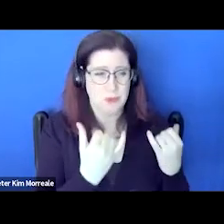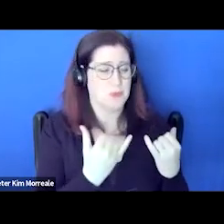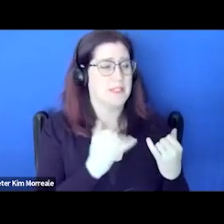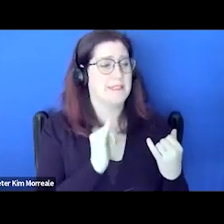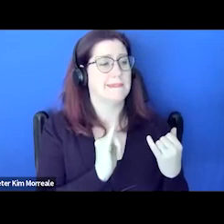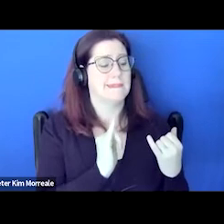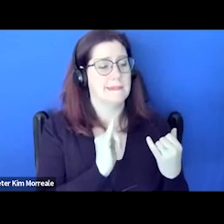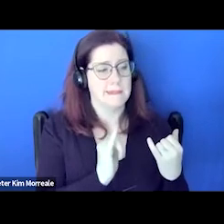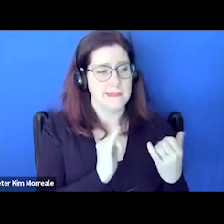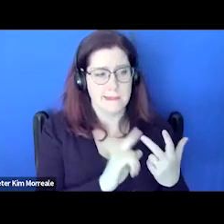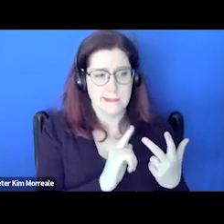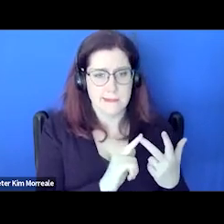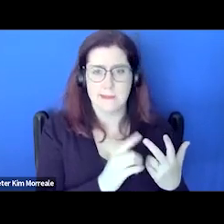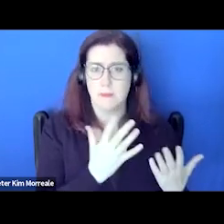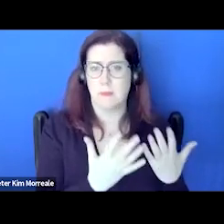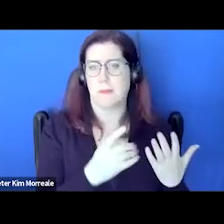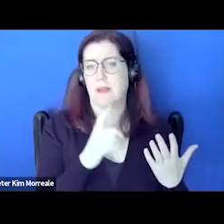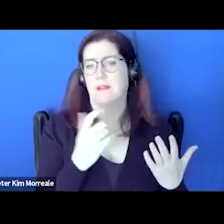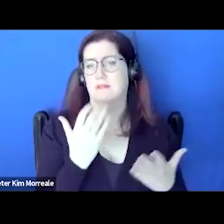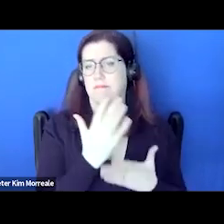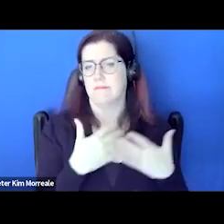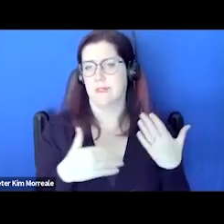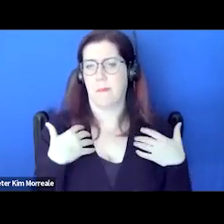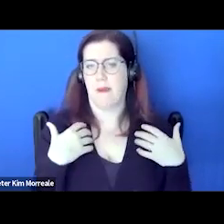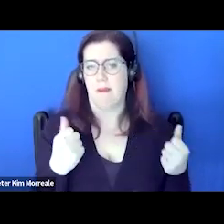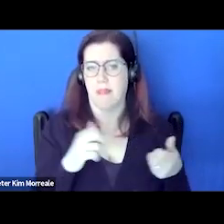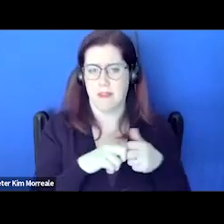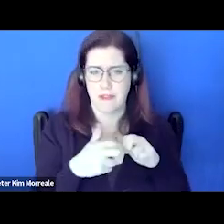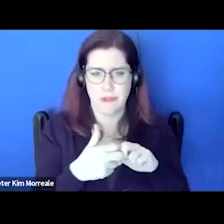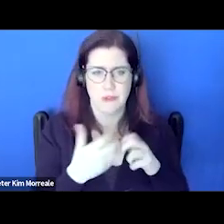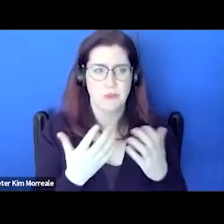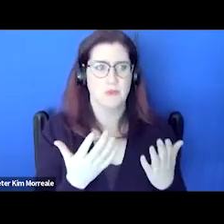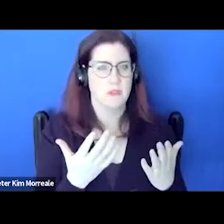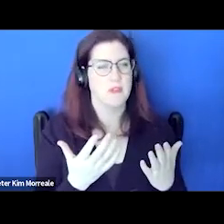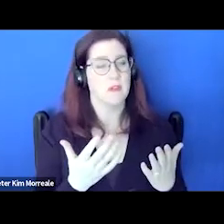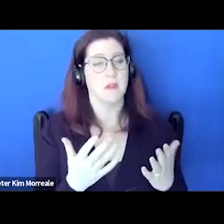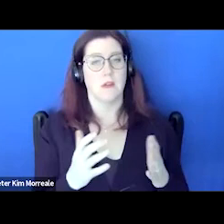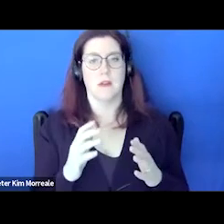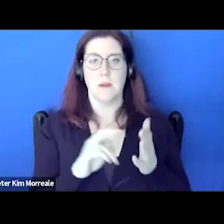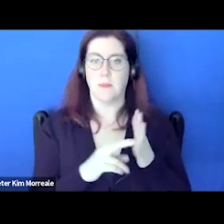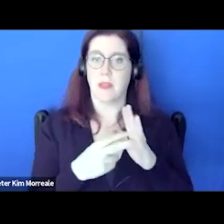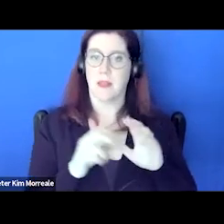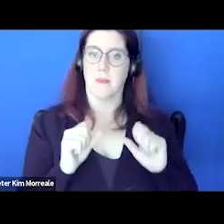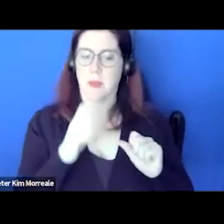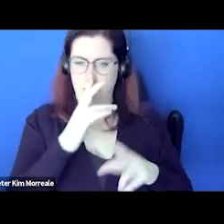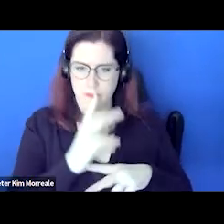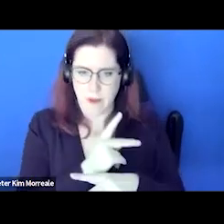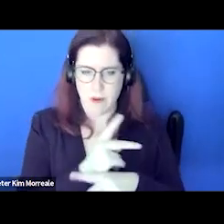she looks like she has some medical needs. So being able to figure out, okay, who are you seeing?